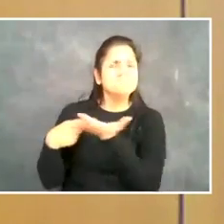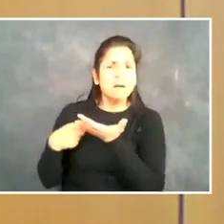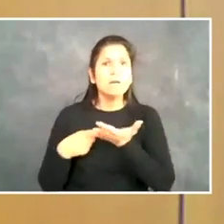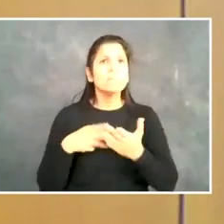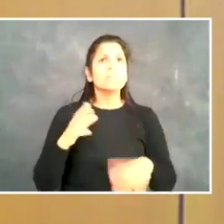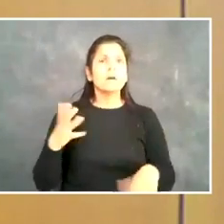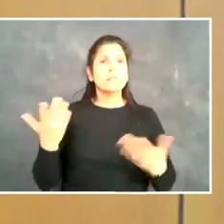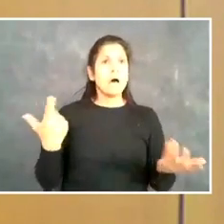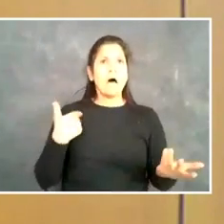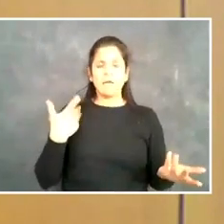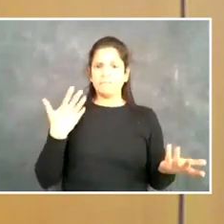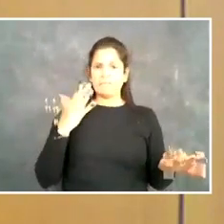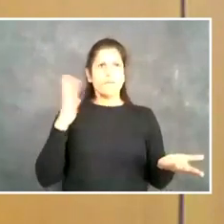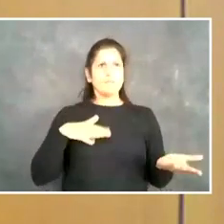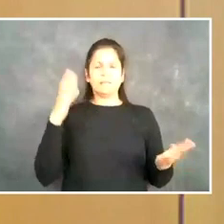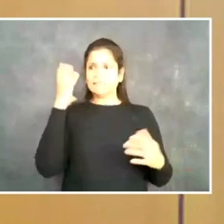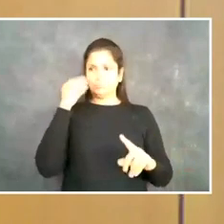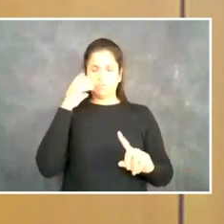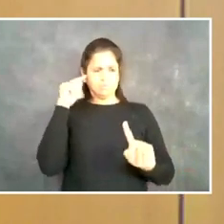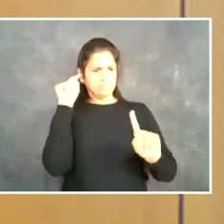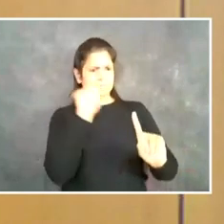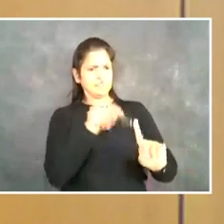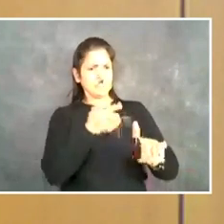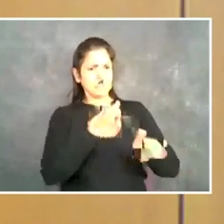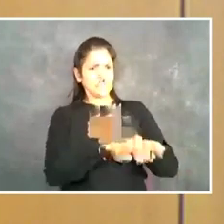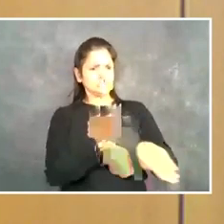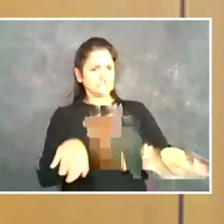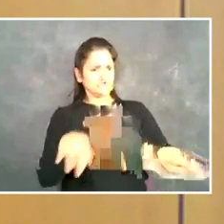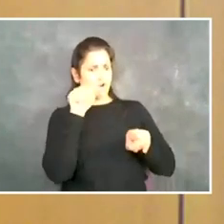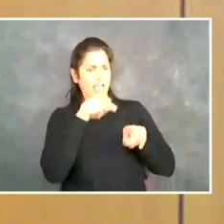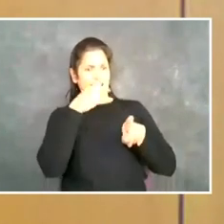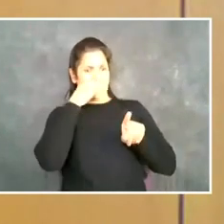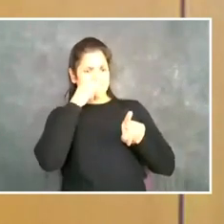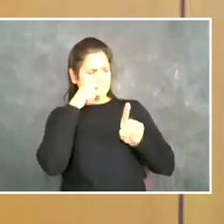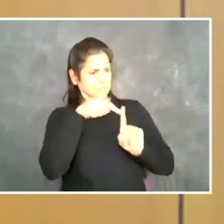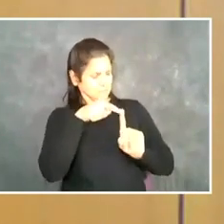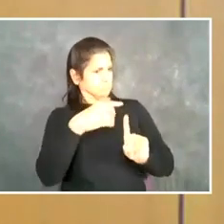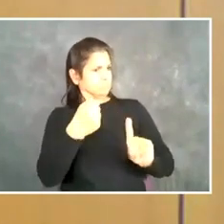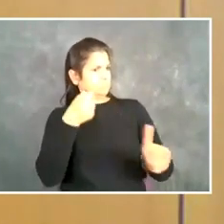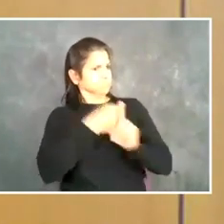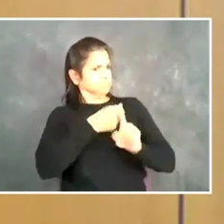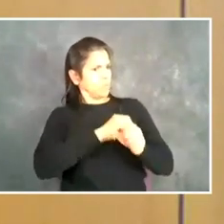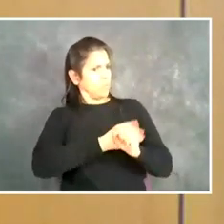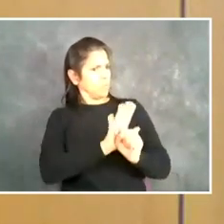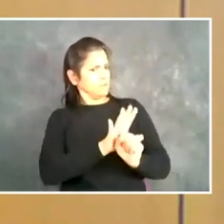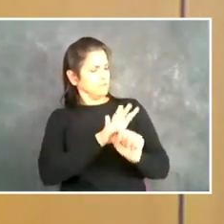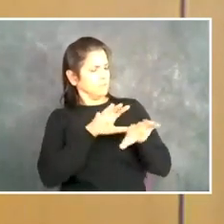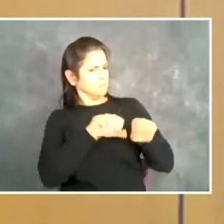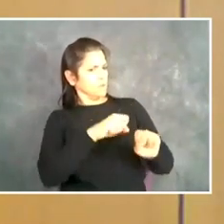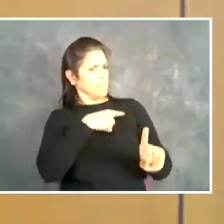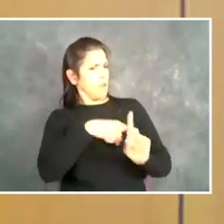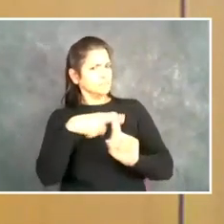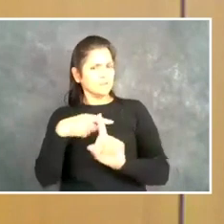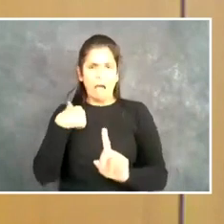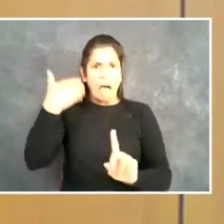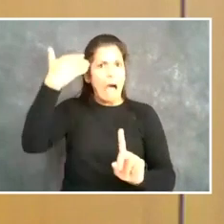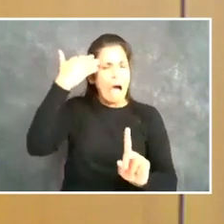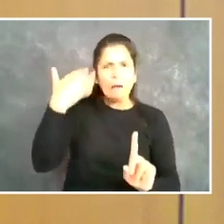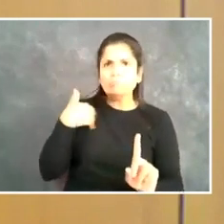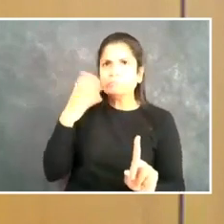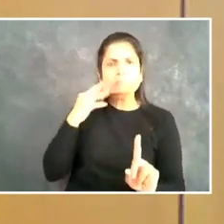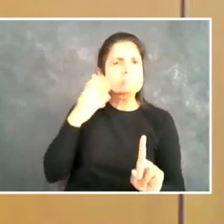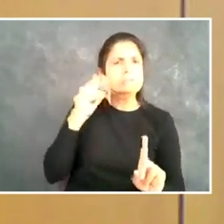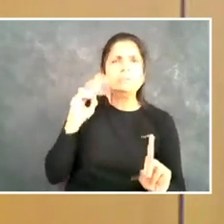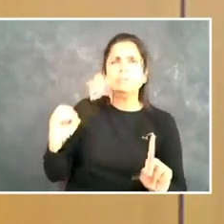LEADERS AND THE INTENSIVE CARE